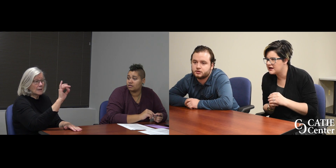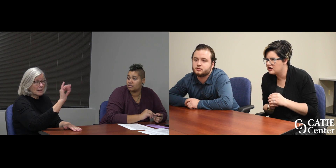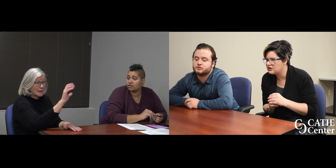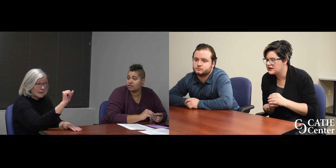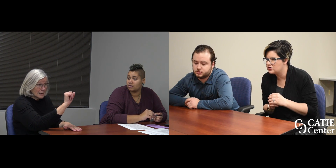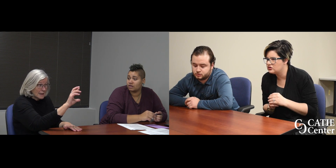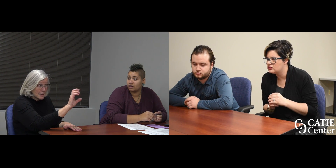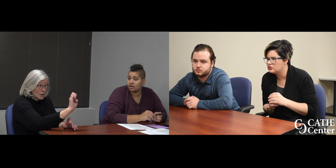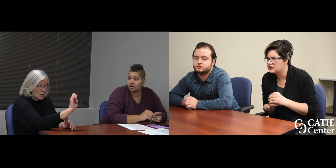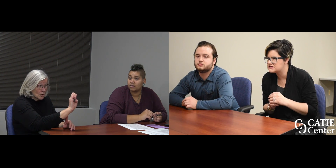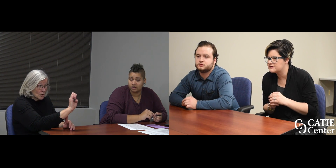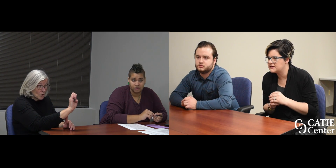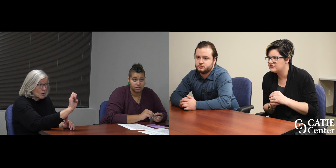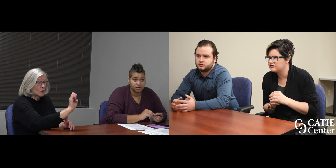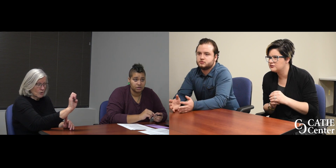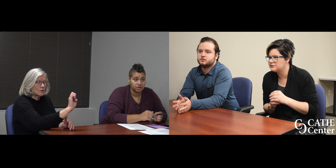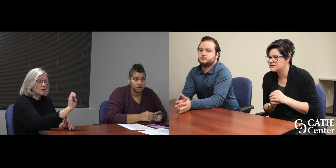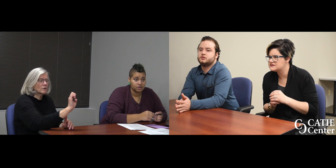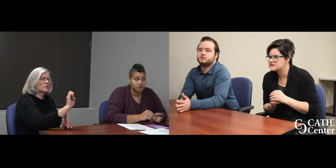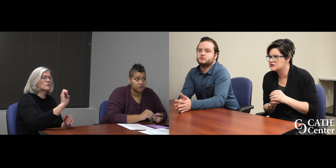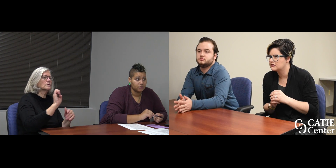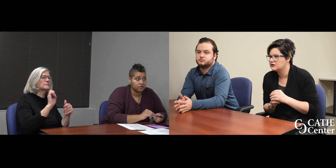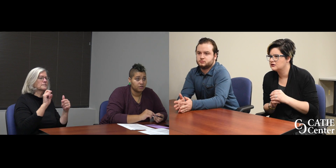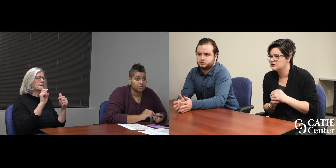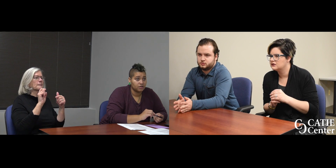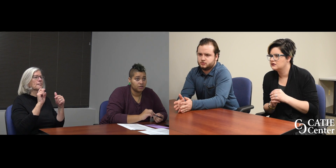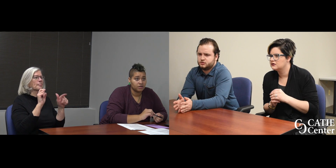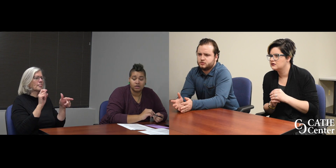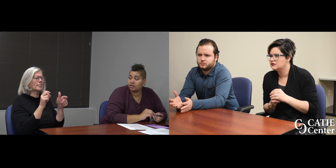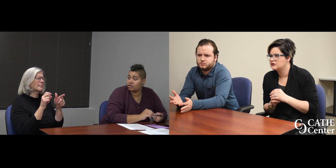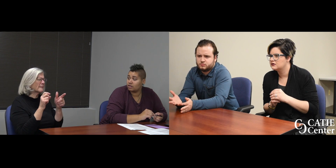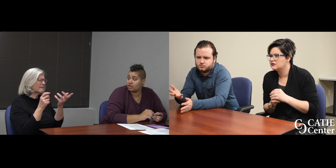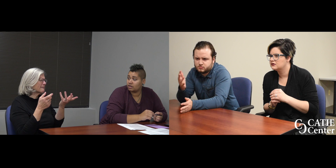Medicare, can you explain that for me, please?